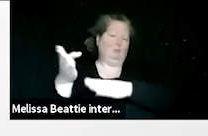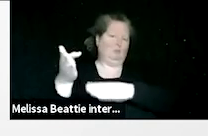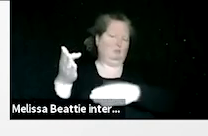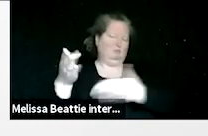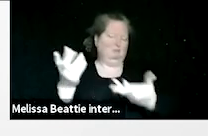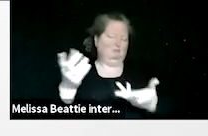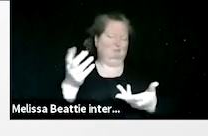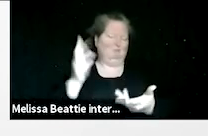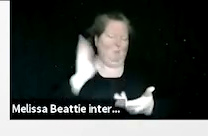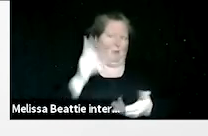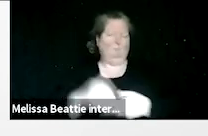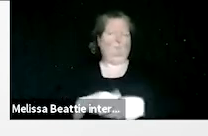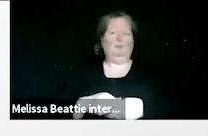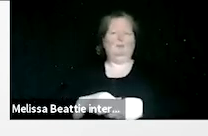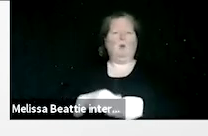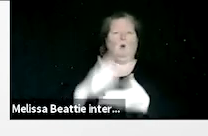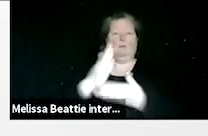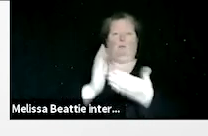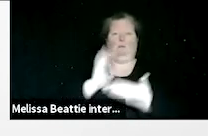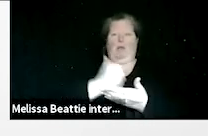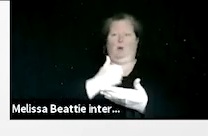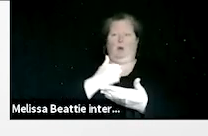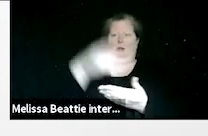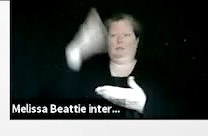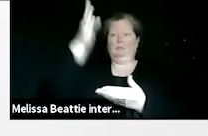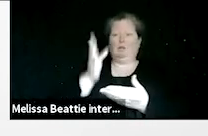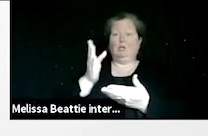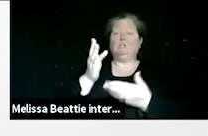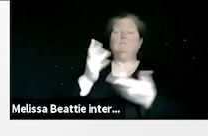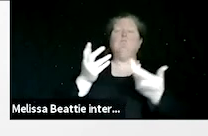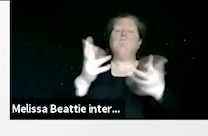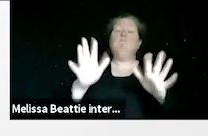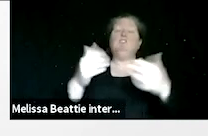had, and are very adept around the social side of things and understanding human nature and what